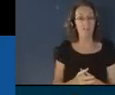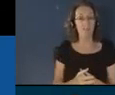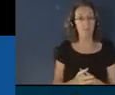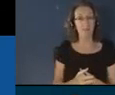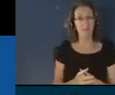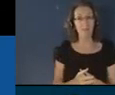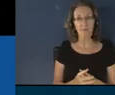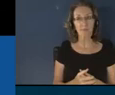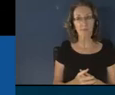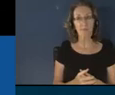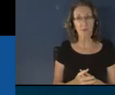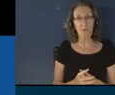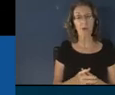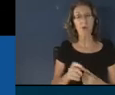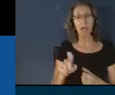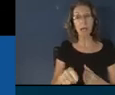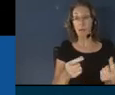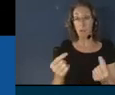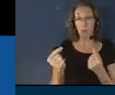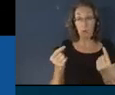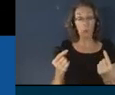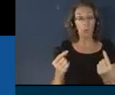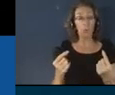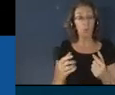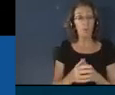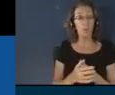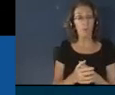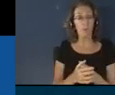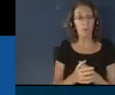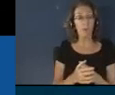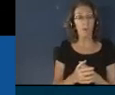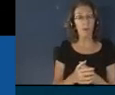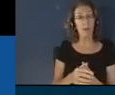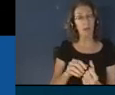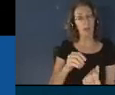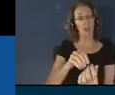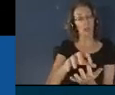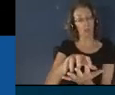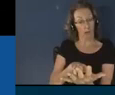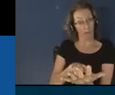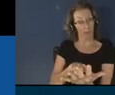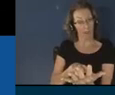The only thing you're going to have to do is once you have the script written and record is you need